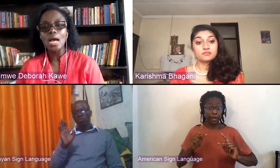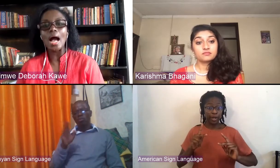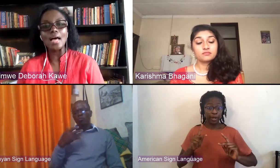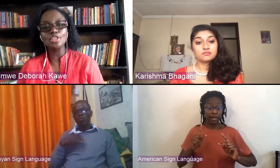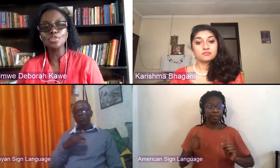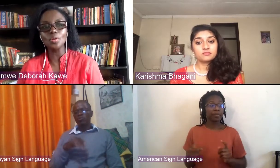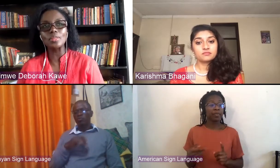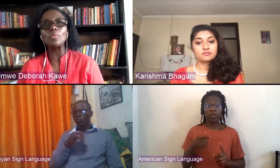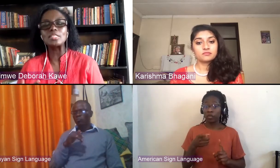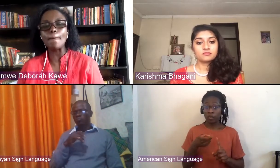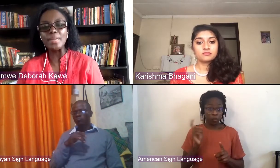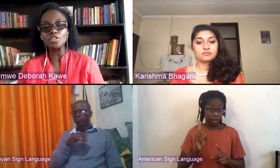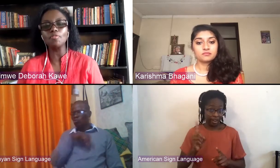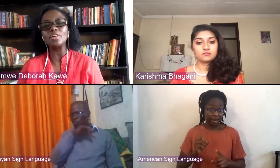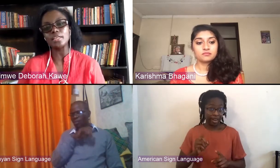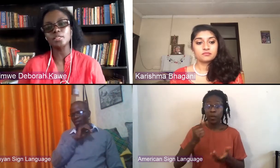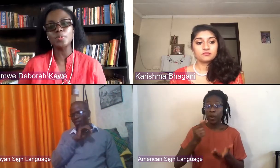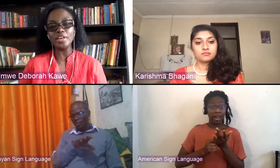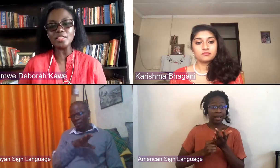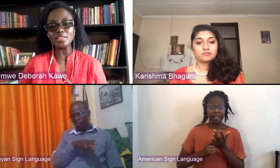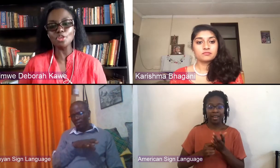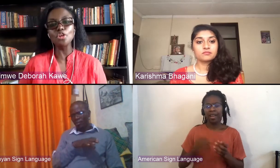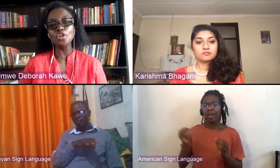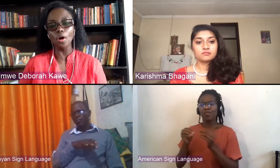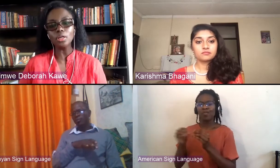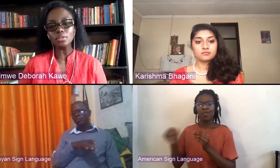And so there was a bit of what I experienced in New York,